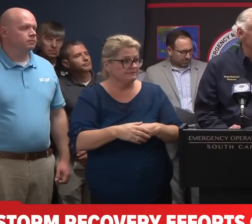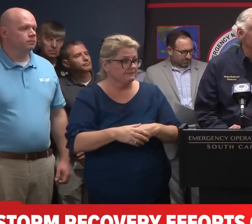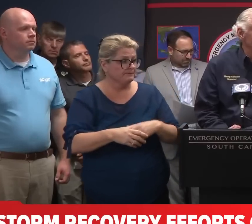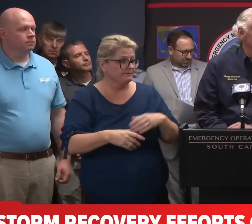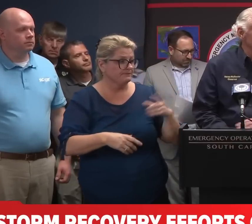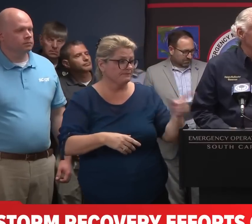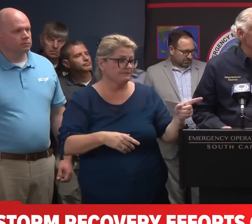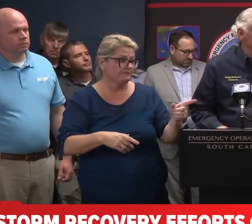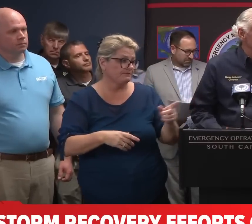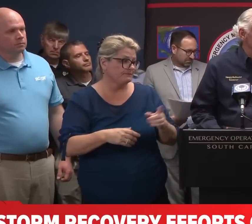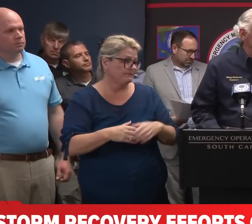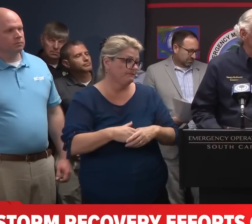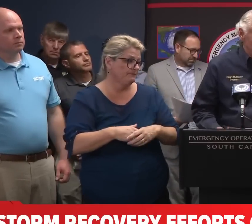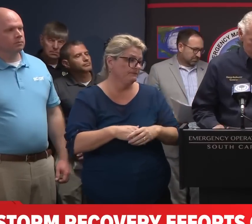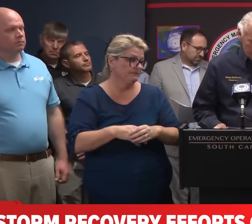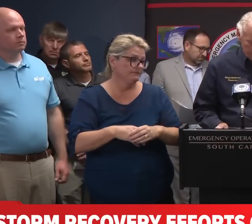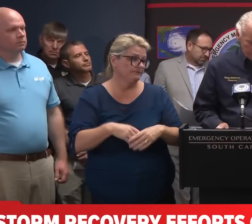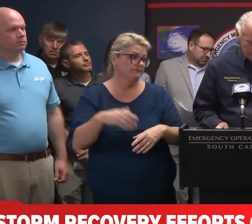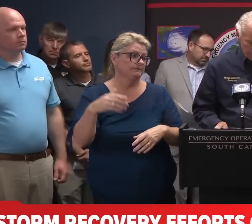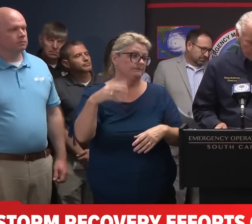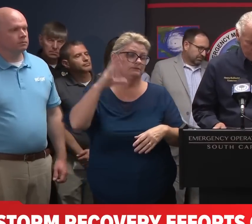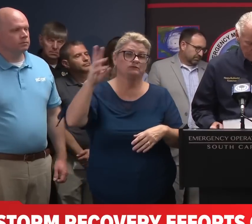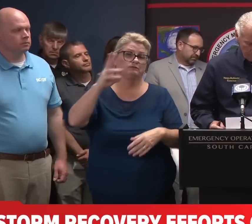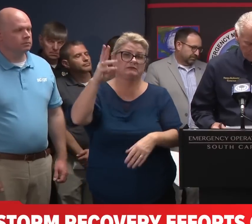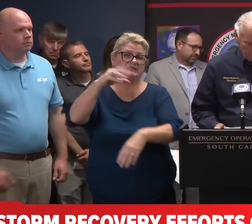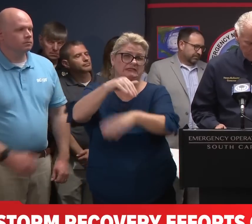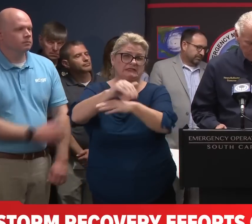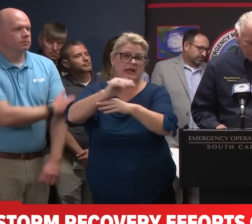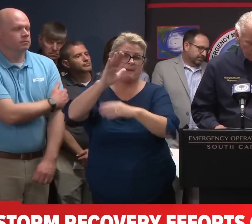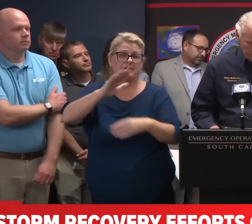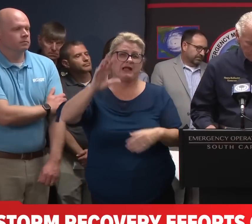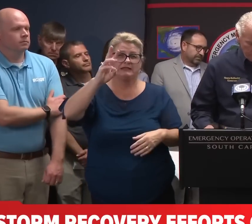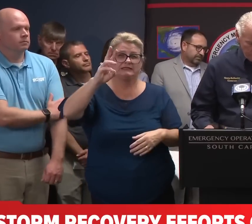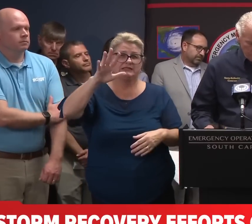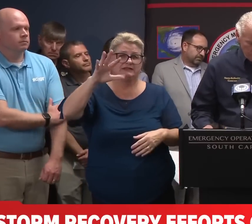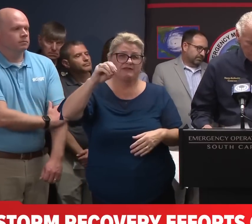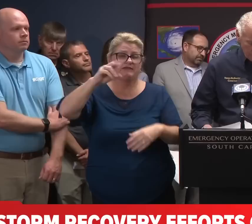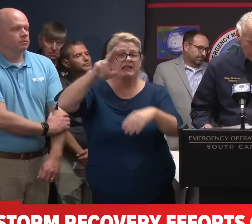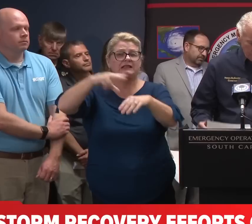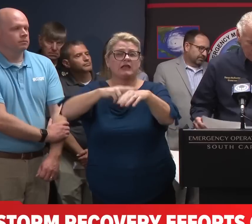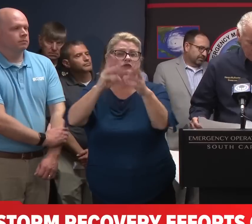So on Wednesday evening, about 650 the National Weather Service in Columbia